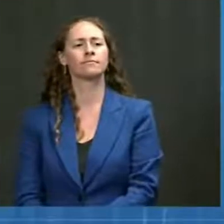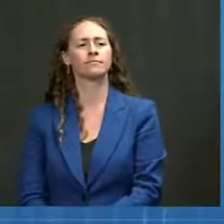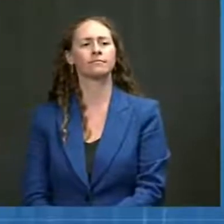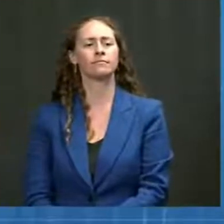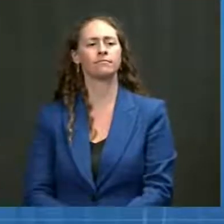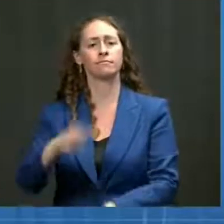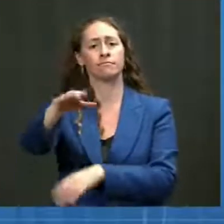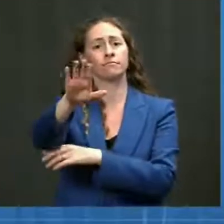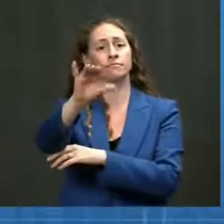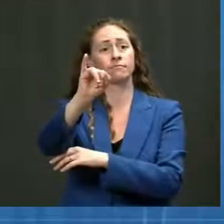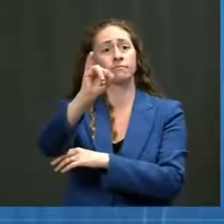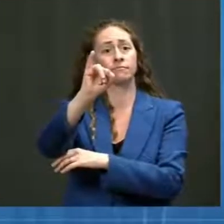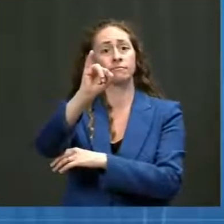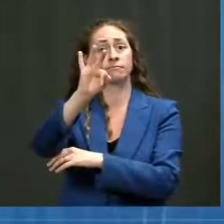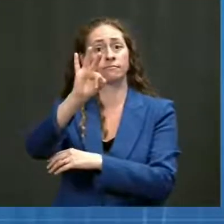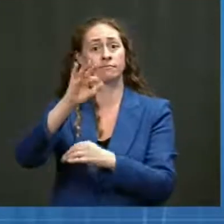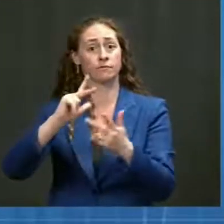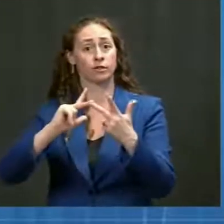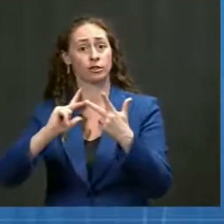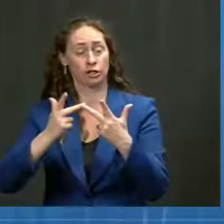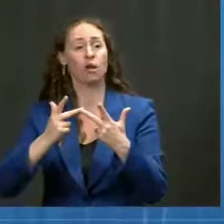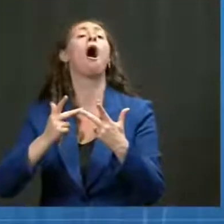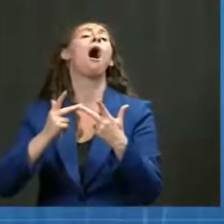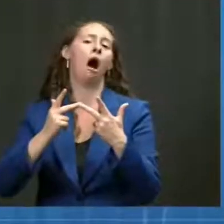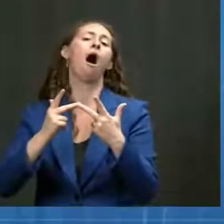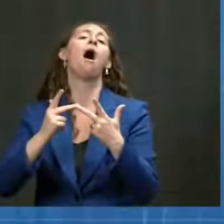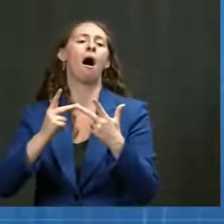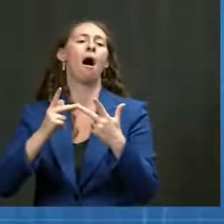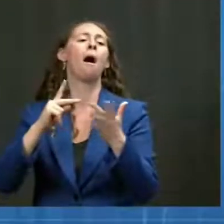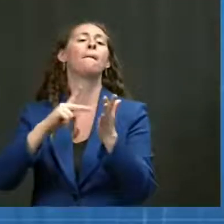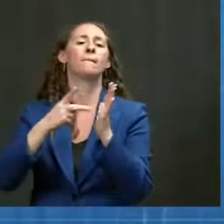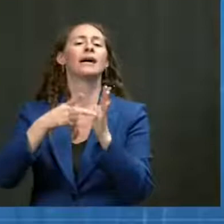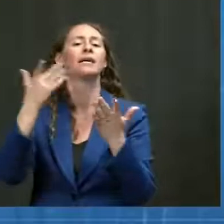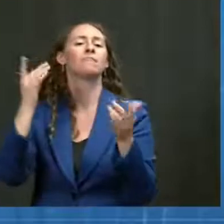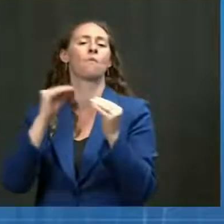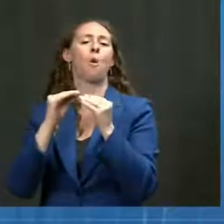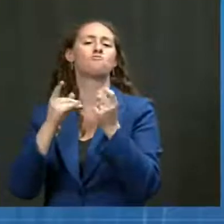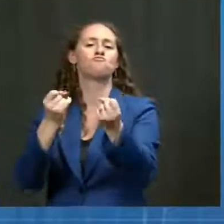SEVERE INFECTION, HOSPITALIZATION AND DEATH, COULD DECREASE IN THE MONTHS